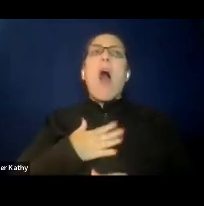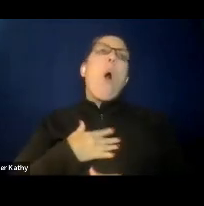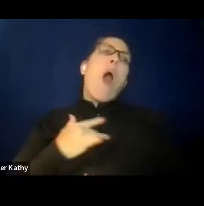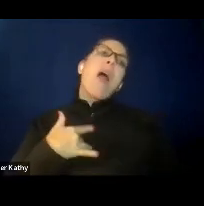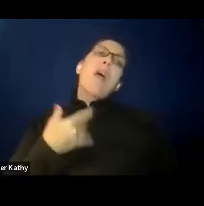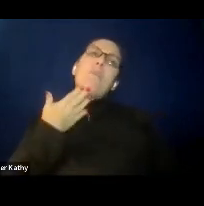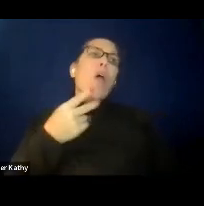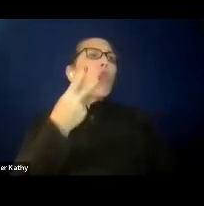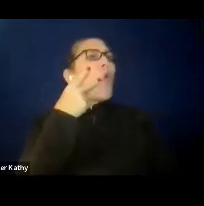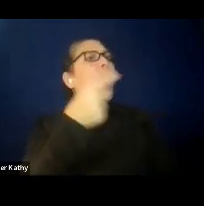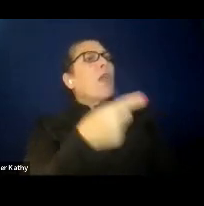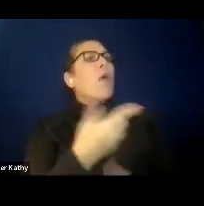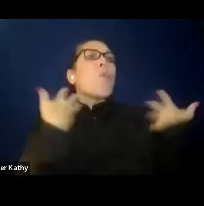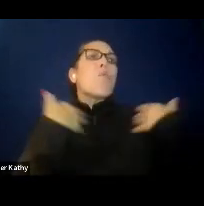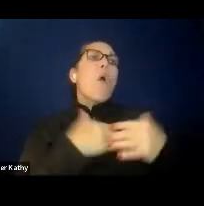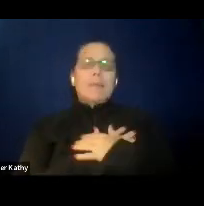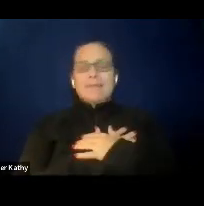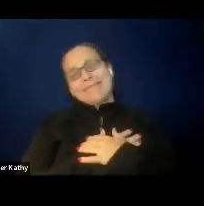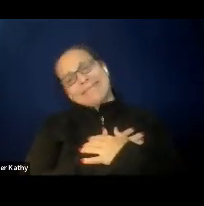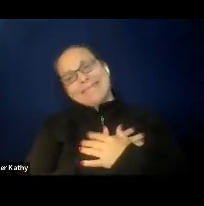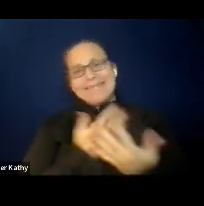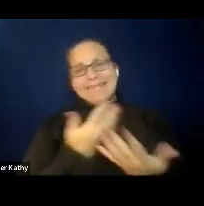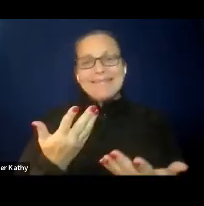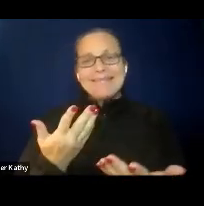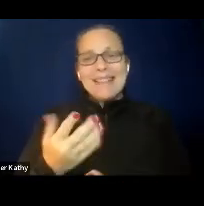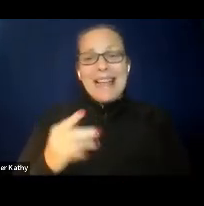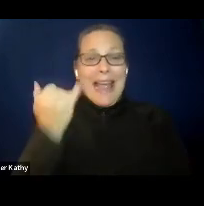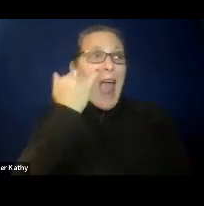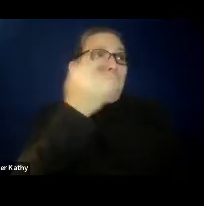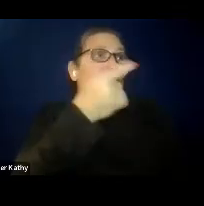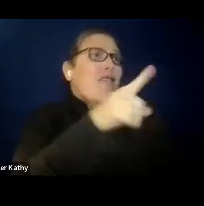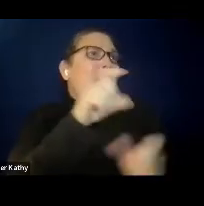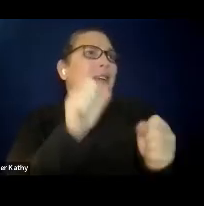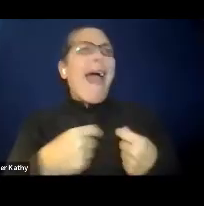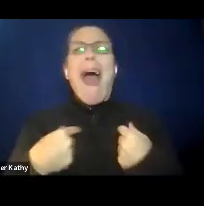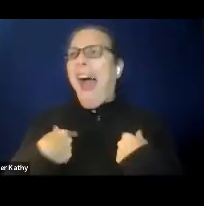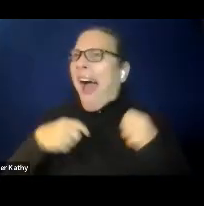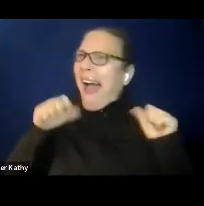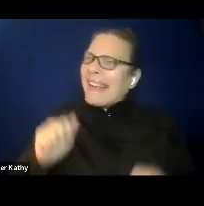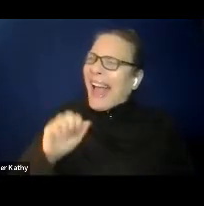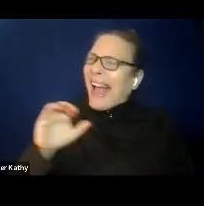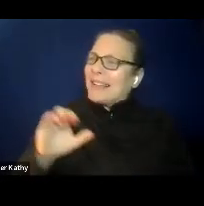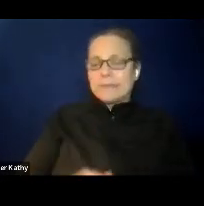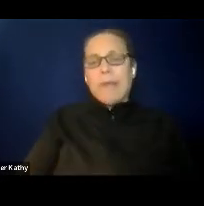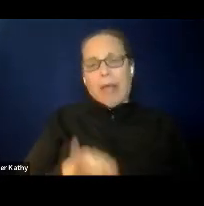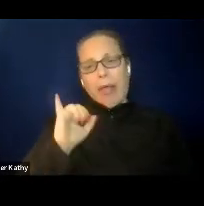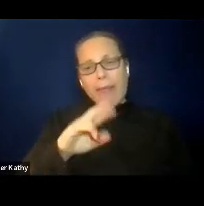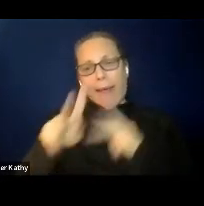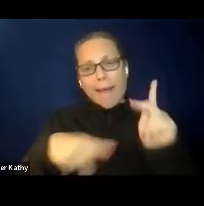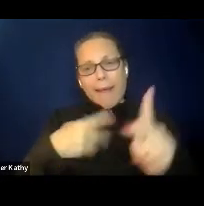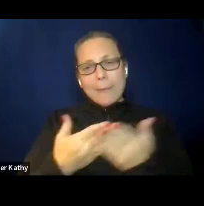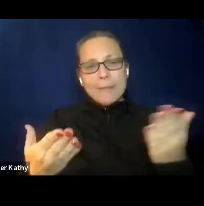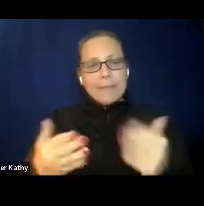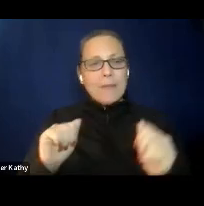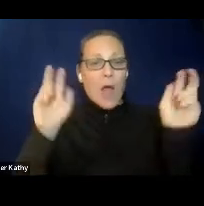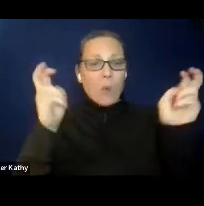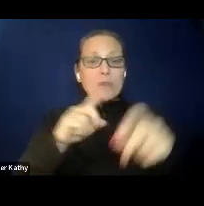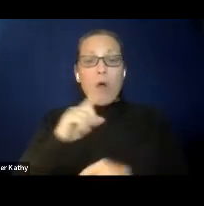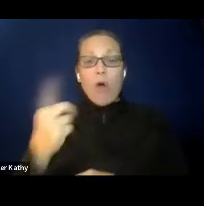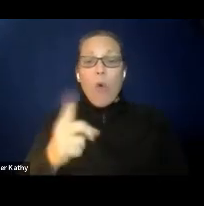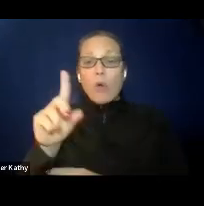encourage nondisabled people to not feel so bad about themselves or to -- yeah, to just, you know, if they can do it, so